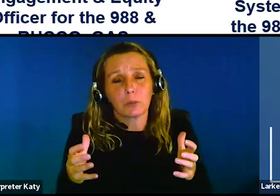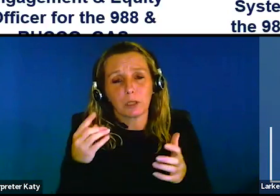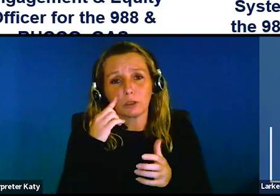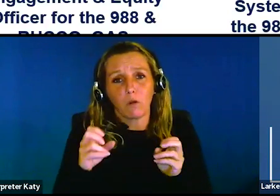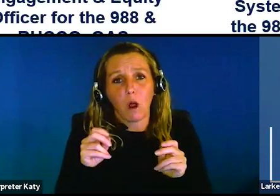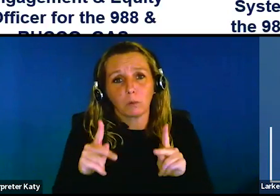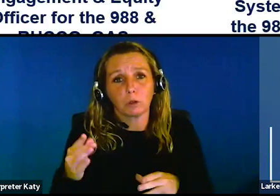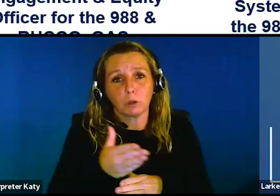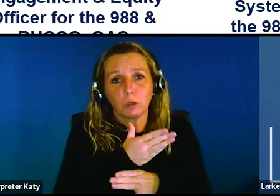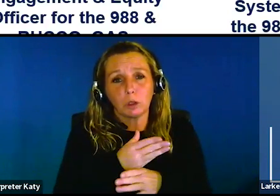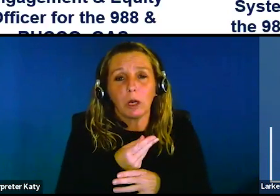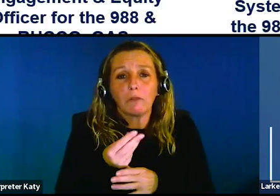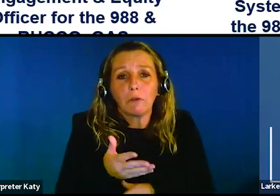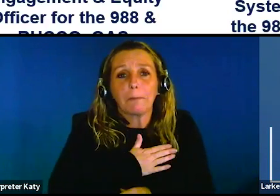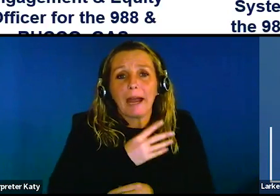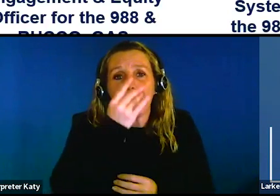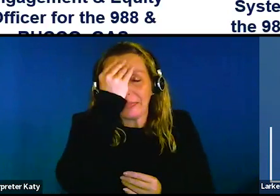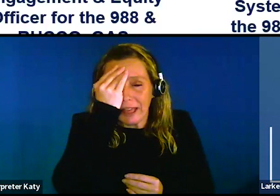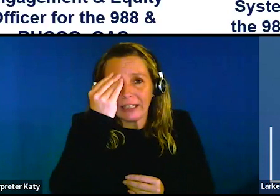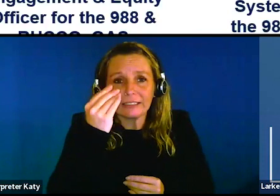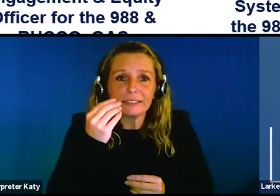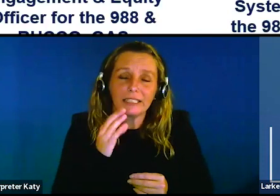to share a few thoughts on your inaugural webinar today,